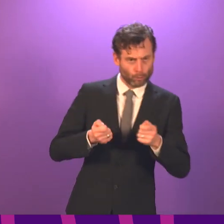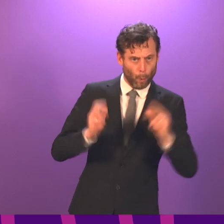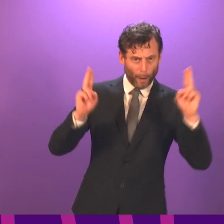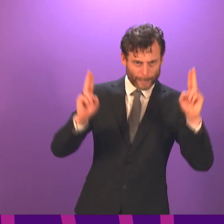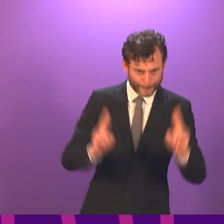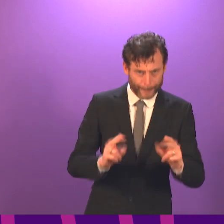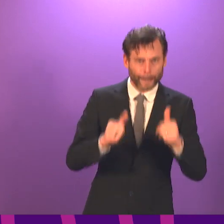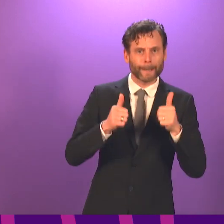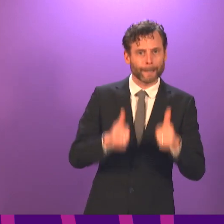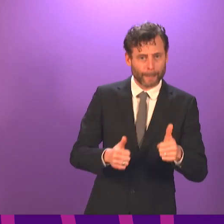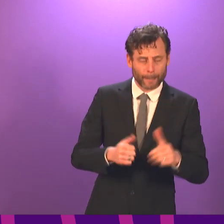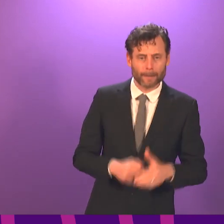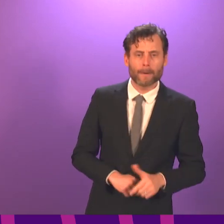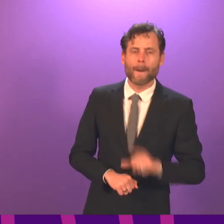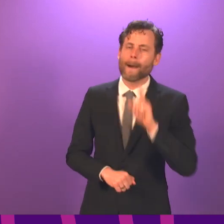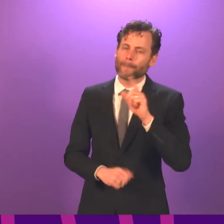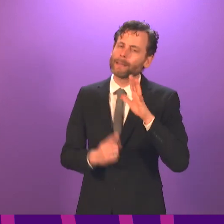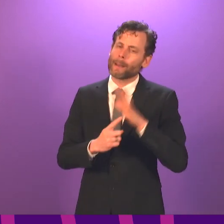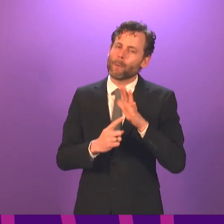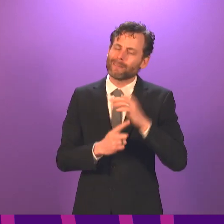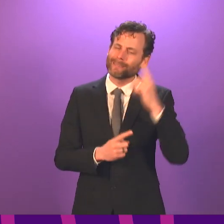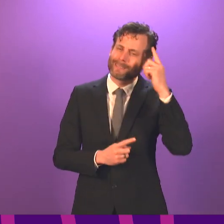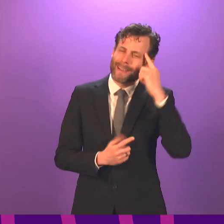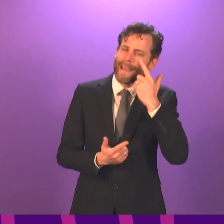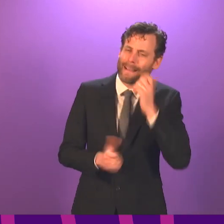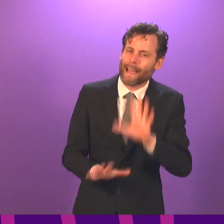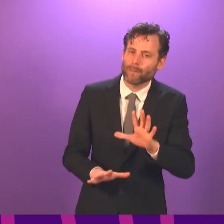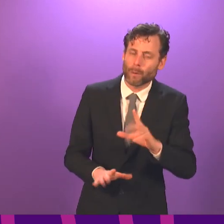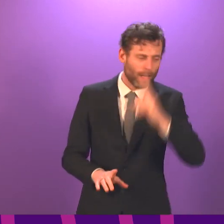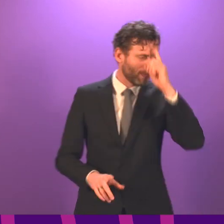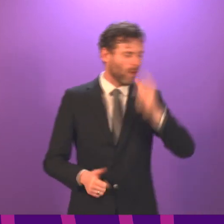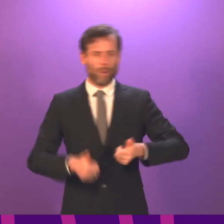which can be harder to do when things appear to be going in the right direction. We must